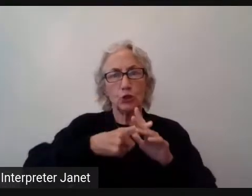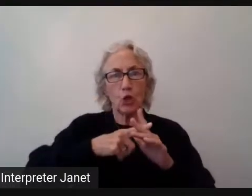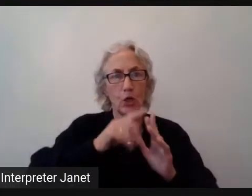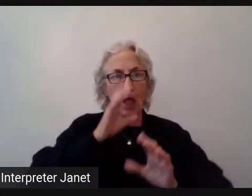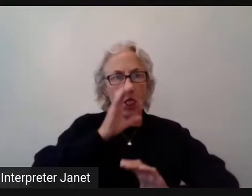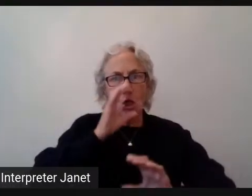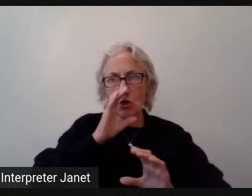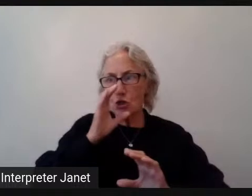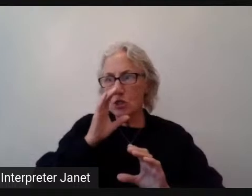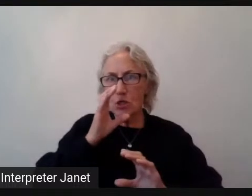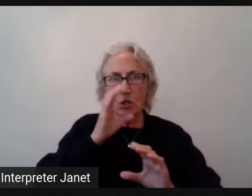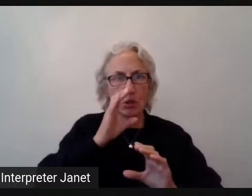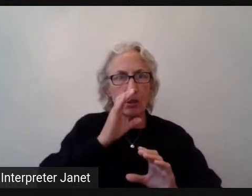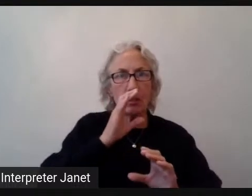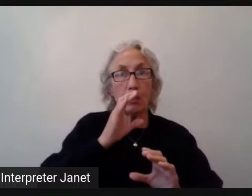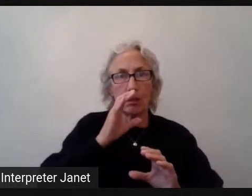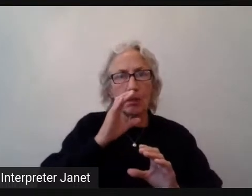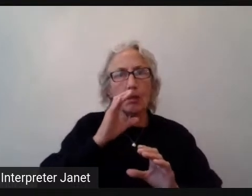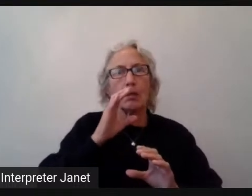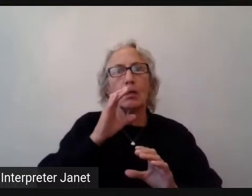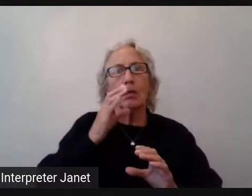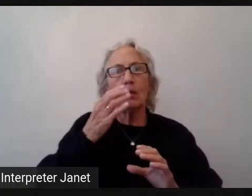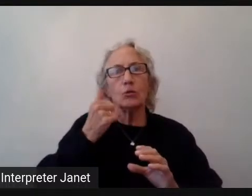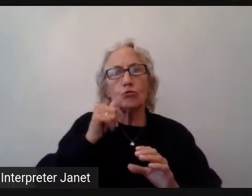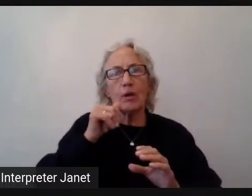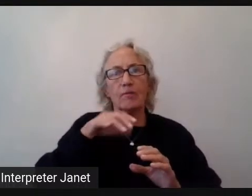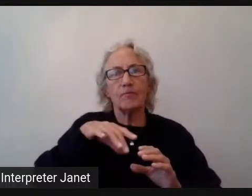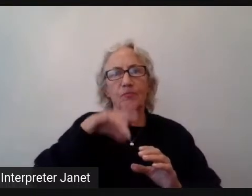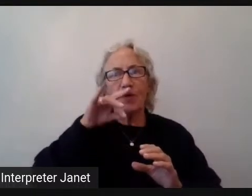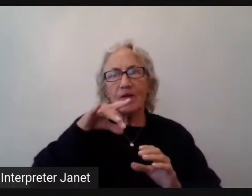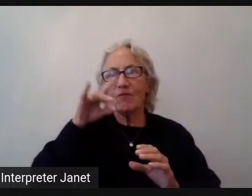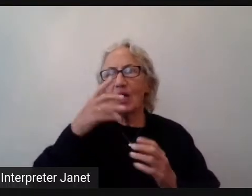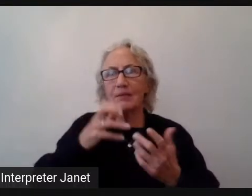for public institutions might need it and then they started looking.